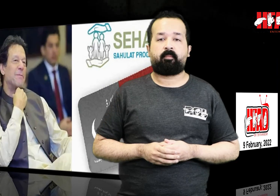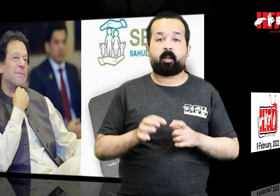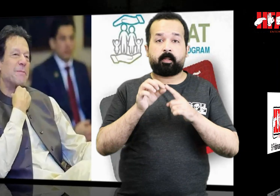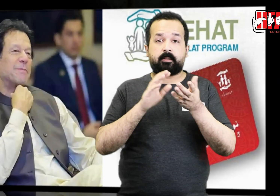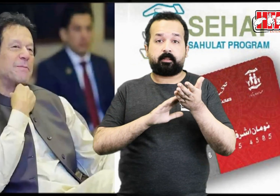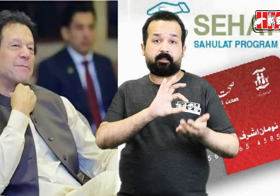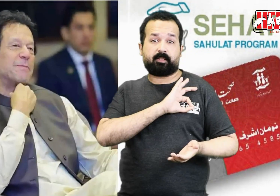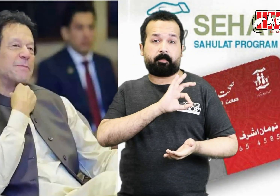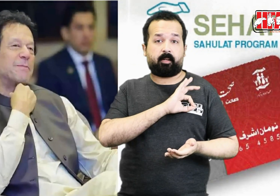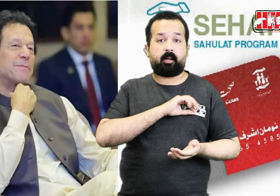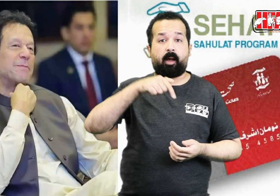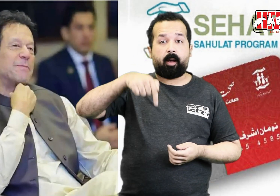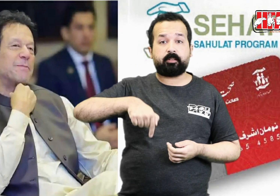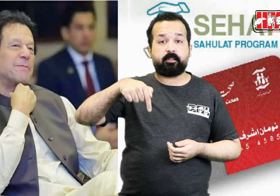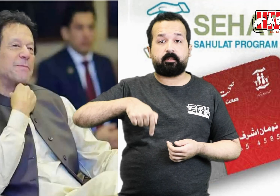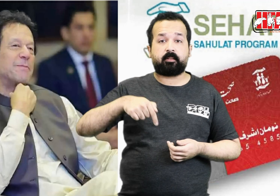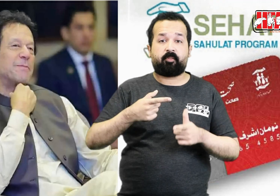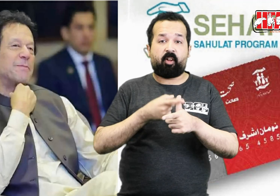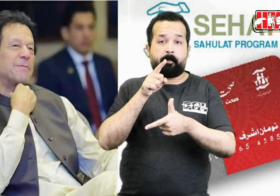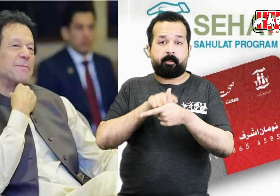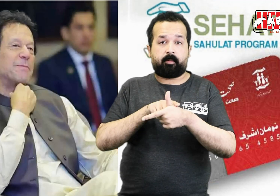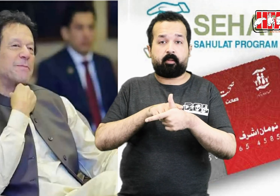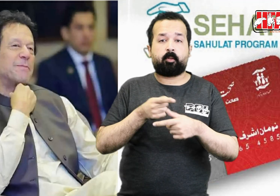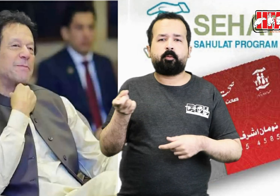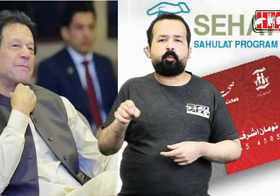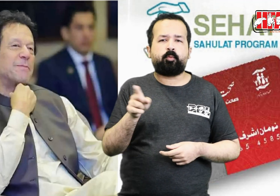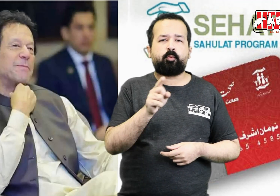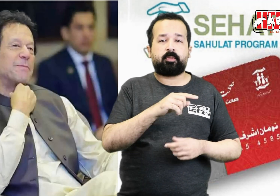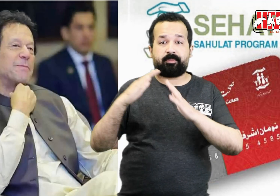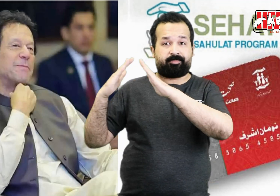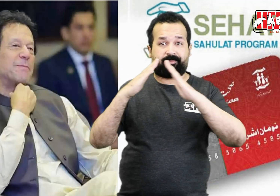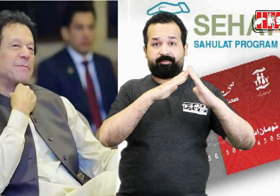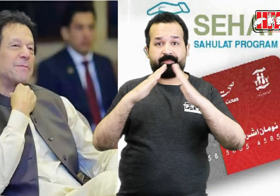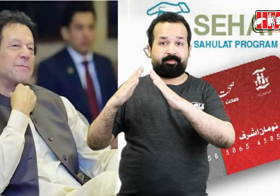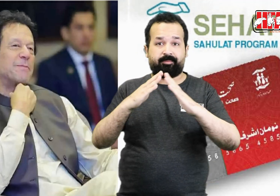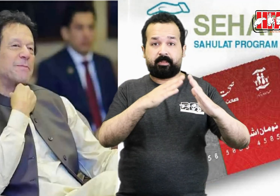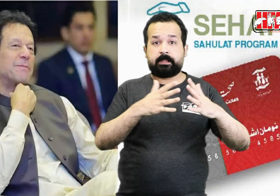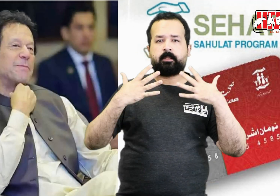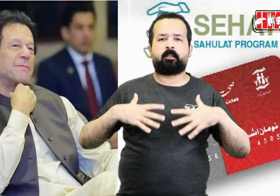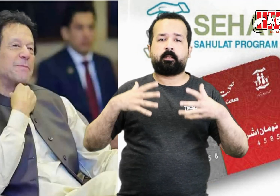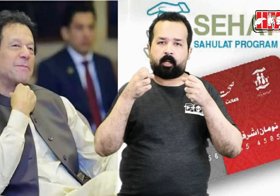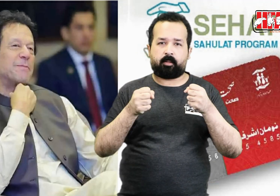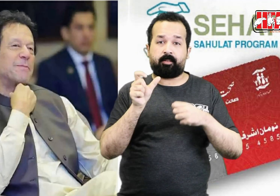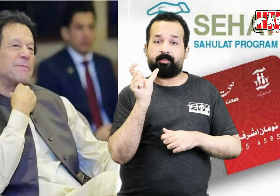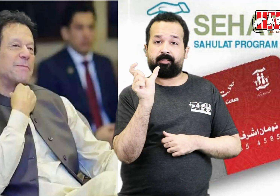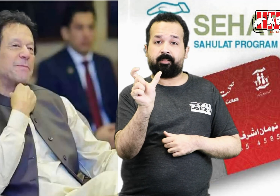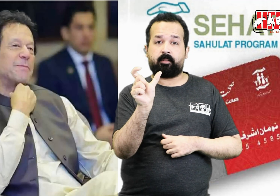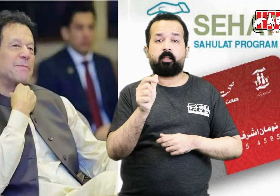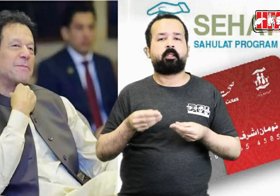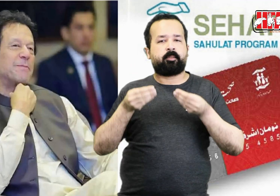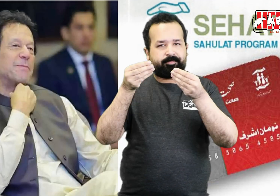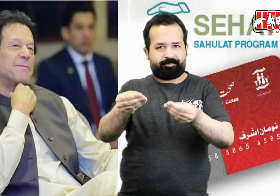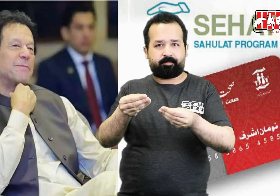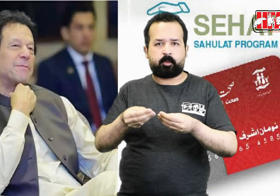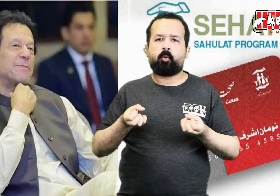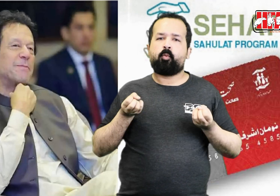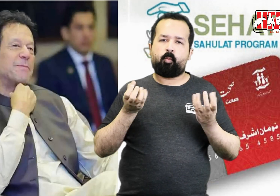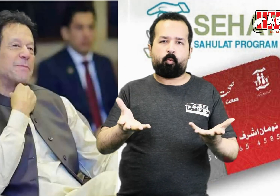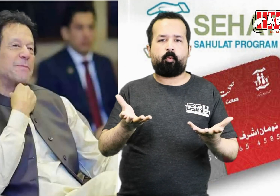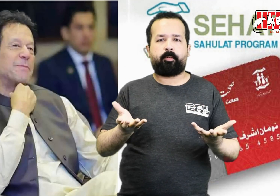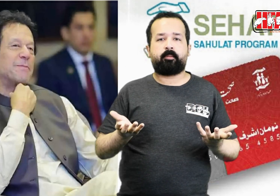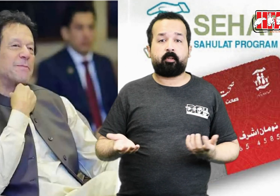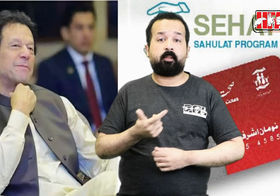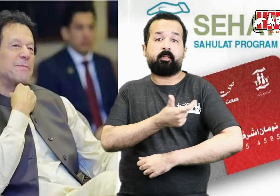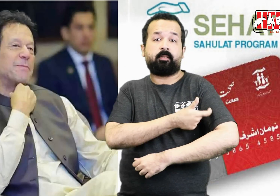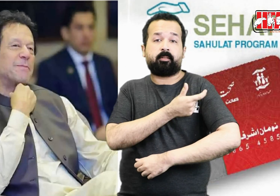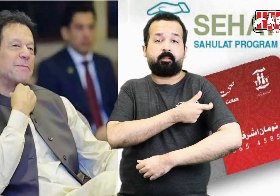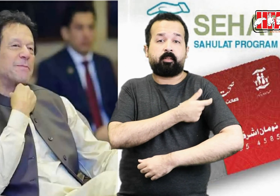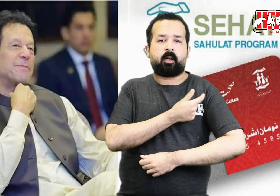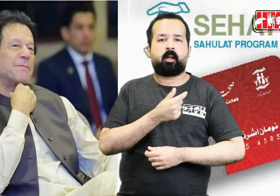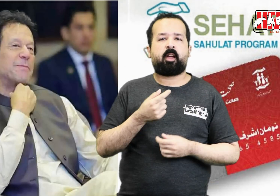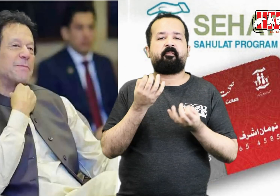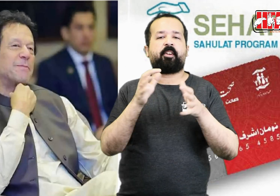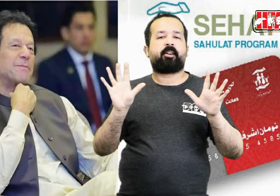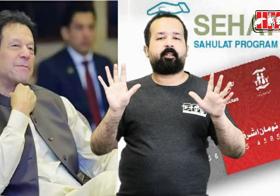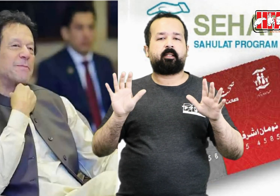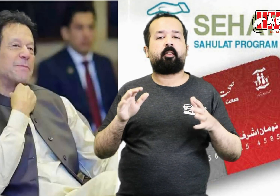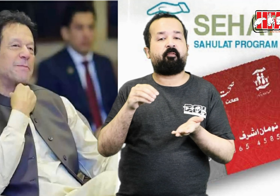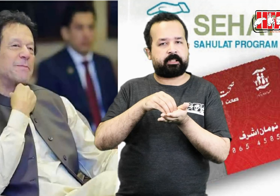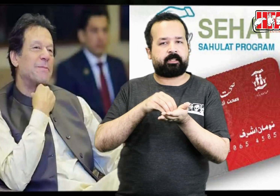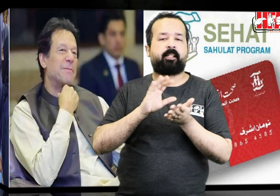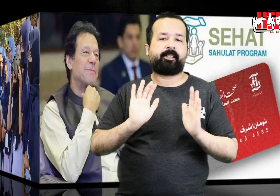Prime Minister Imran Khan will start issuing health cards to every family in Faisalabad, today.